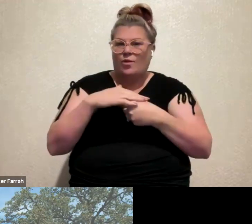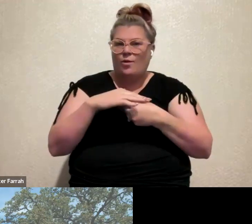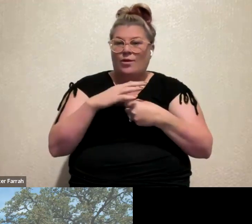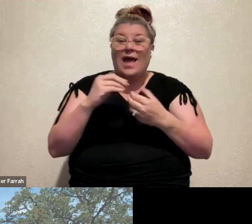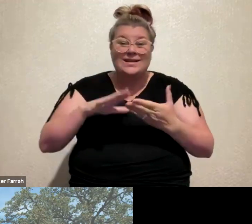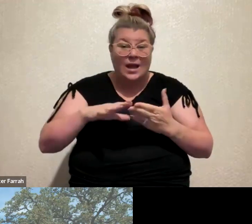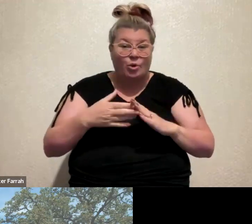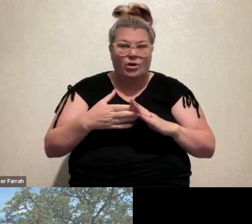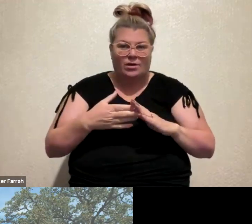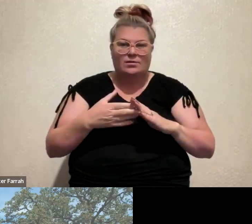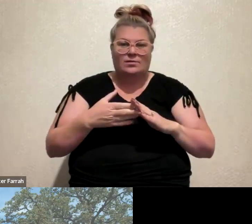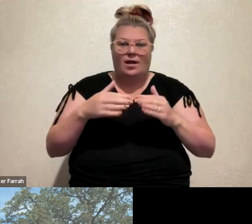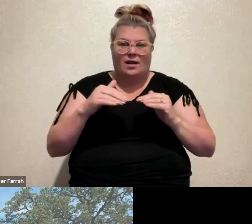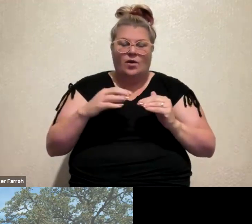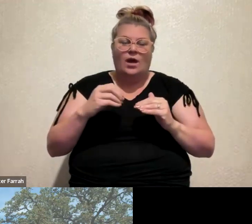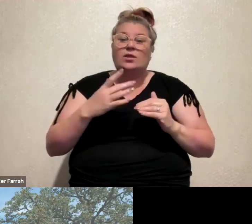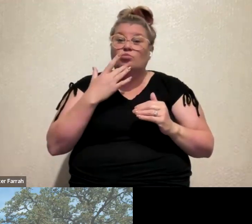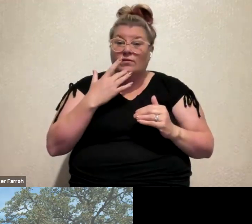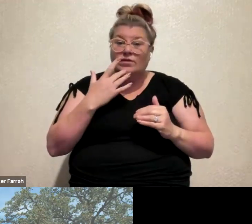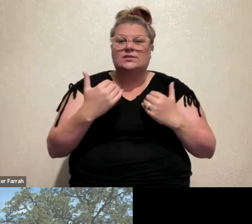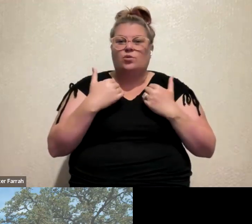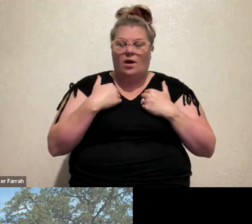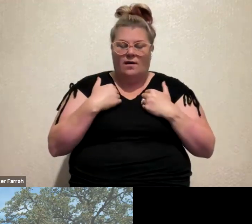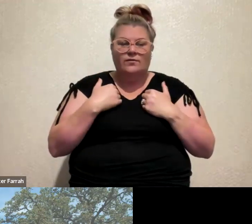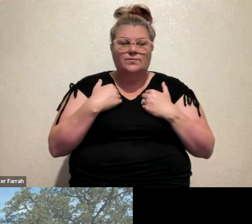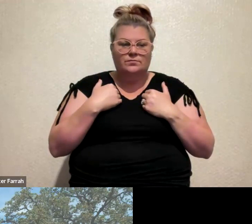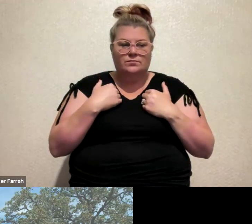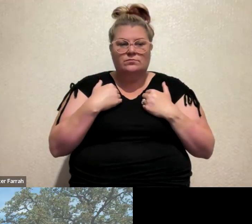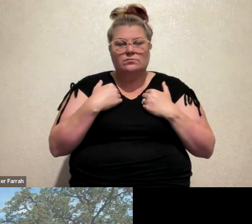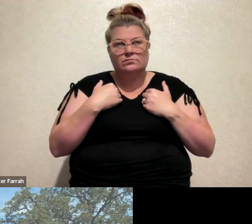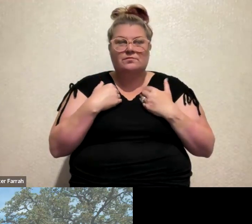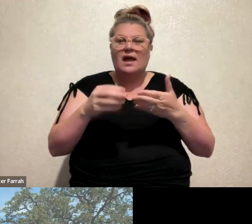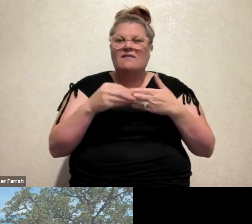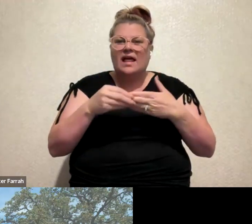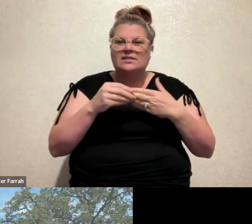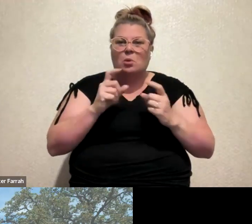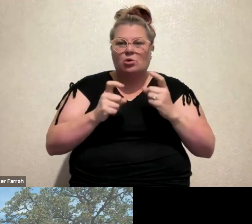and that the preference would be to have you know, a flexible grant program that would allow